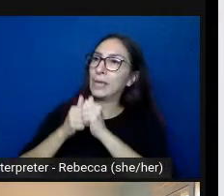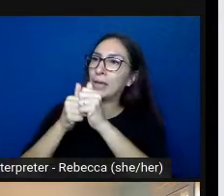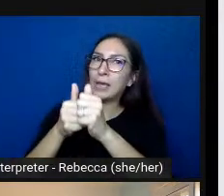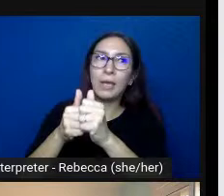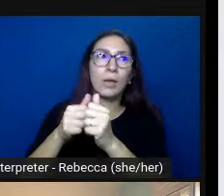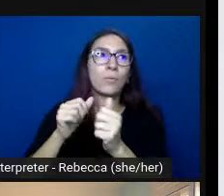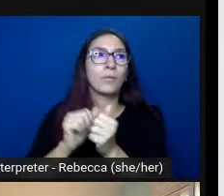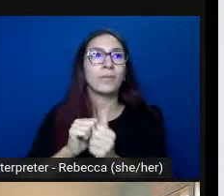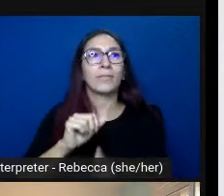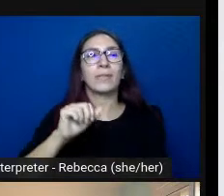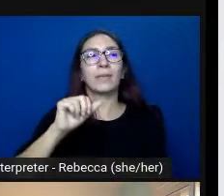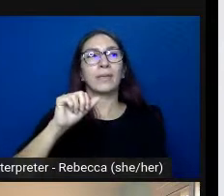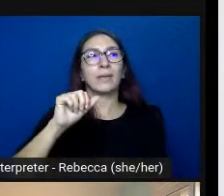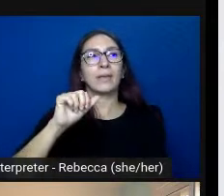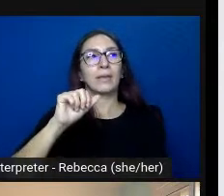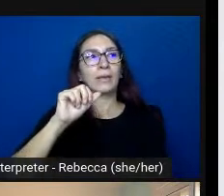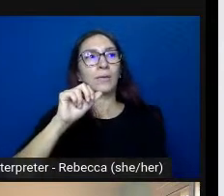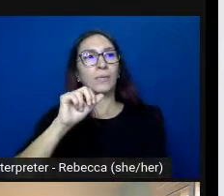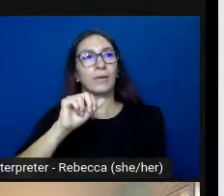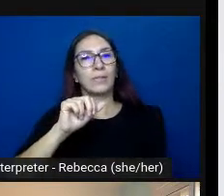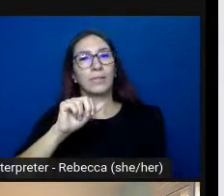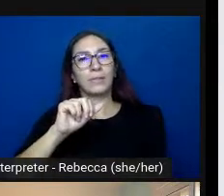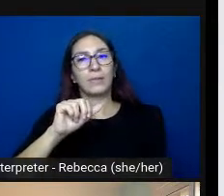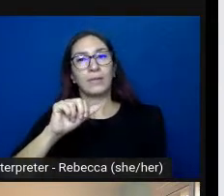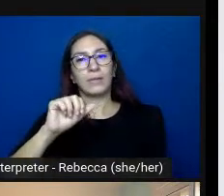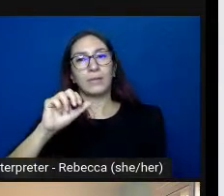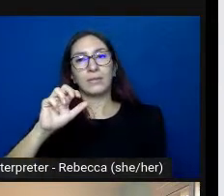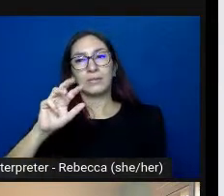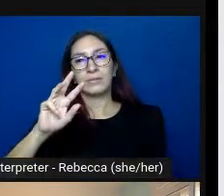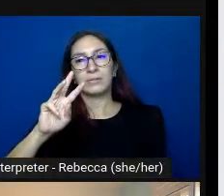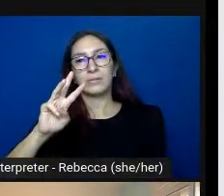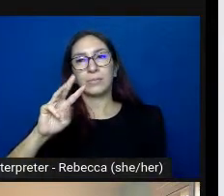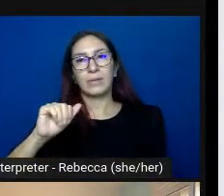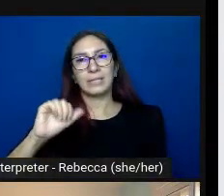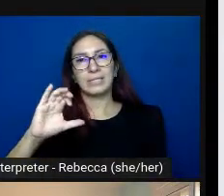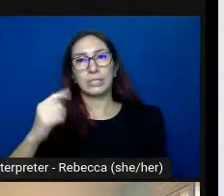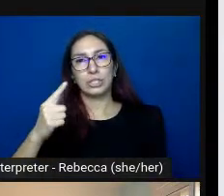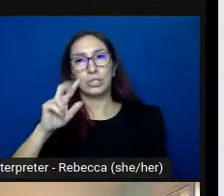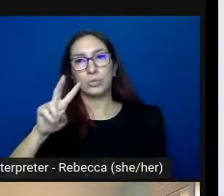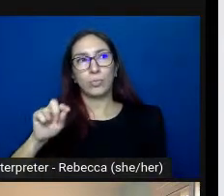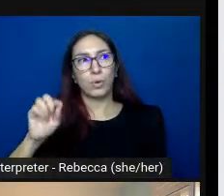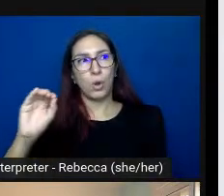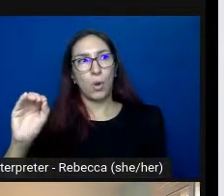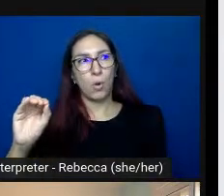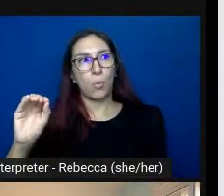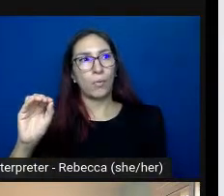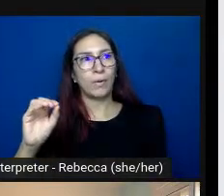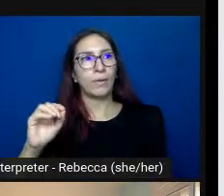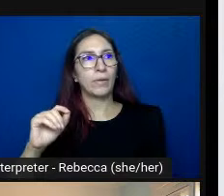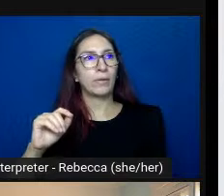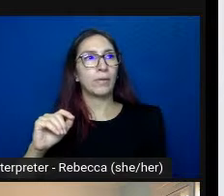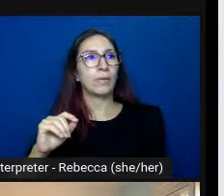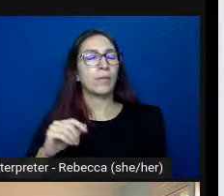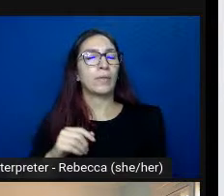Anyway they had internal efforts to be compliant with 2. 0 and